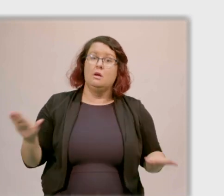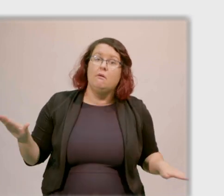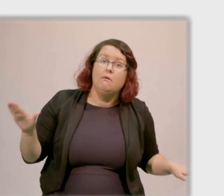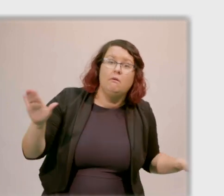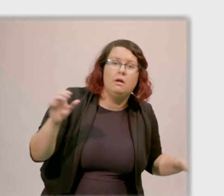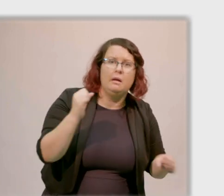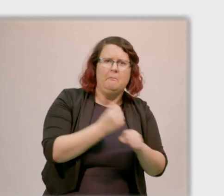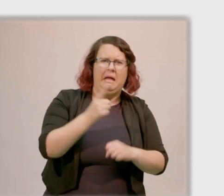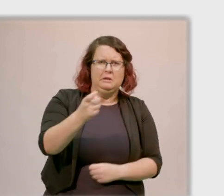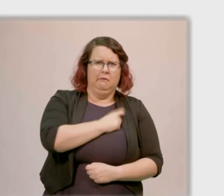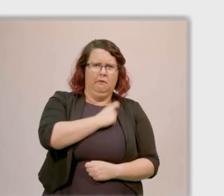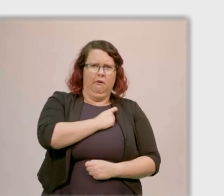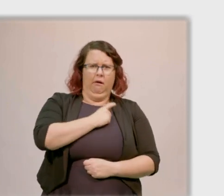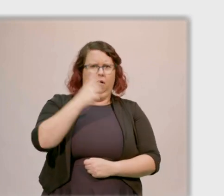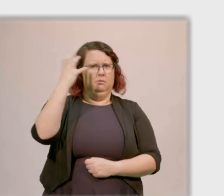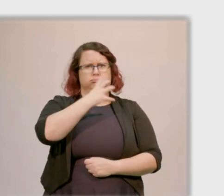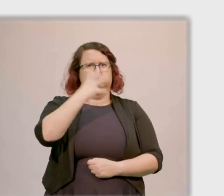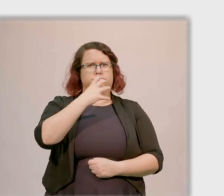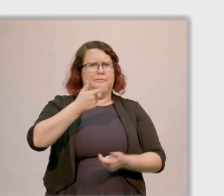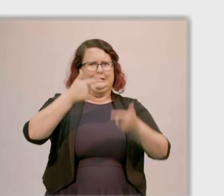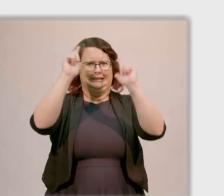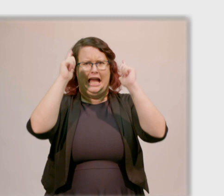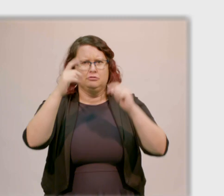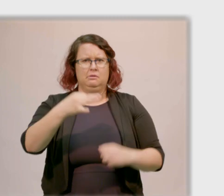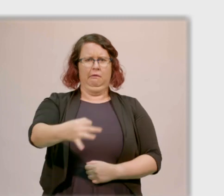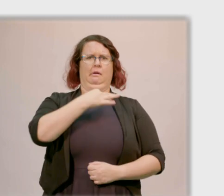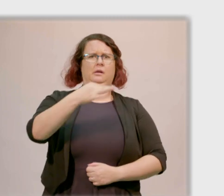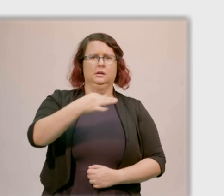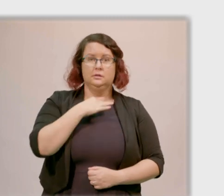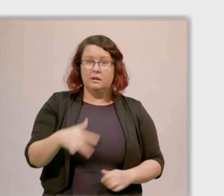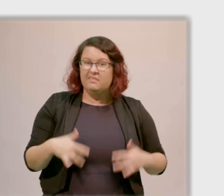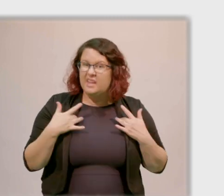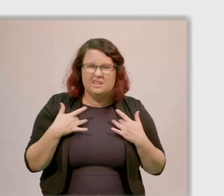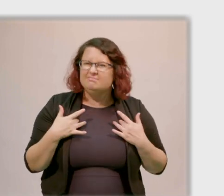does it make you feel like sharks are dangerous or that you are under threat?